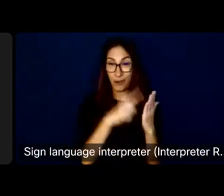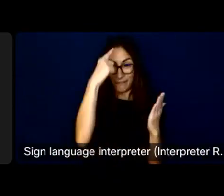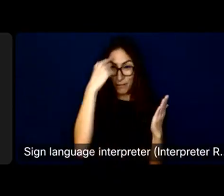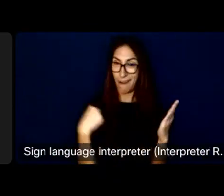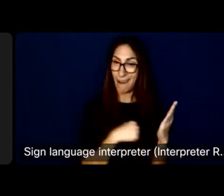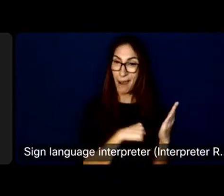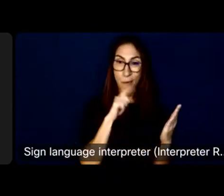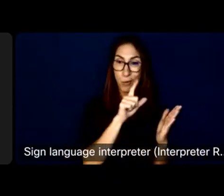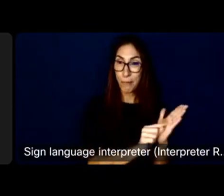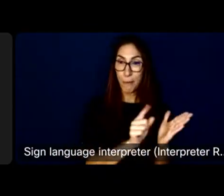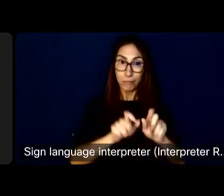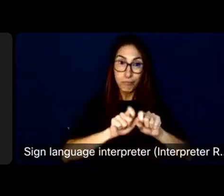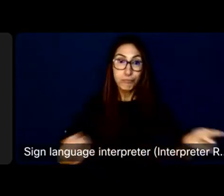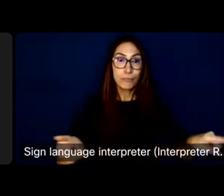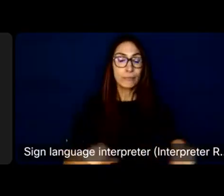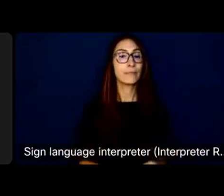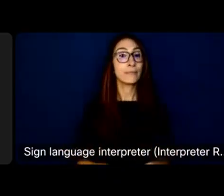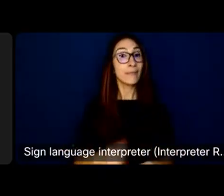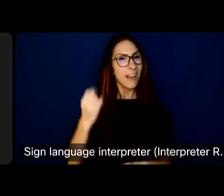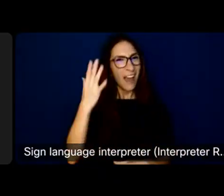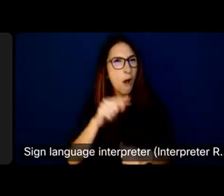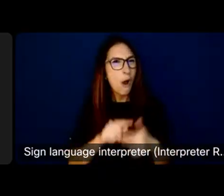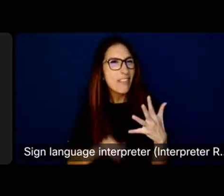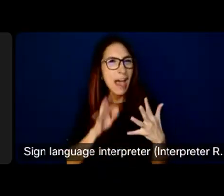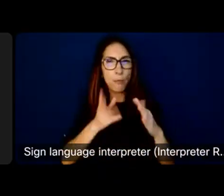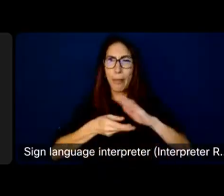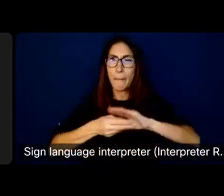these things sends messages that we care about HIV, we care